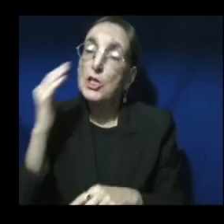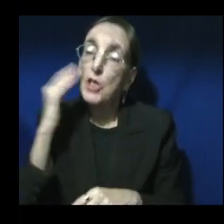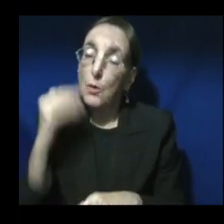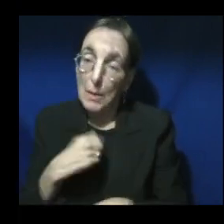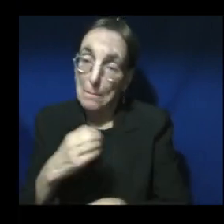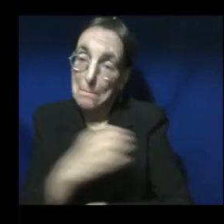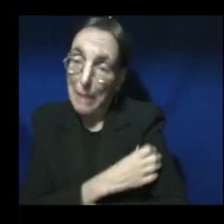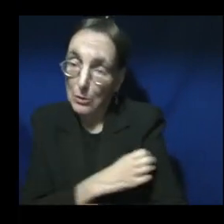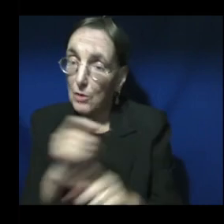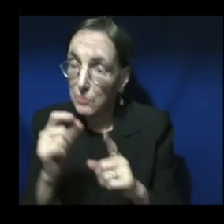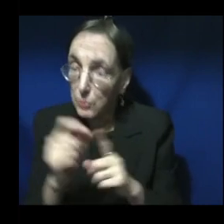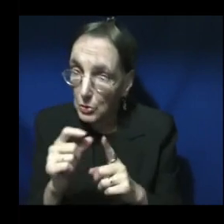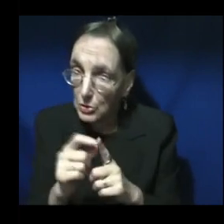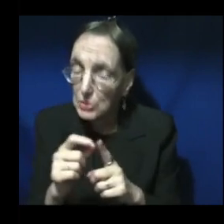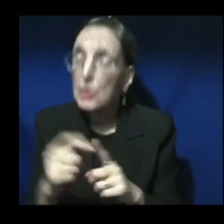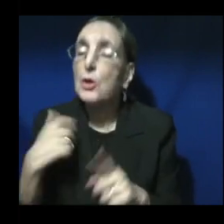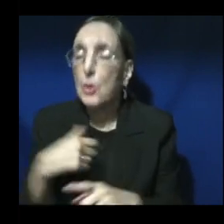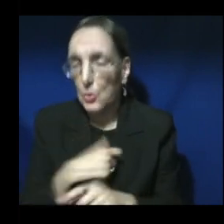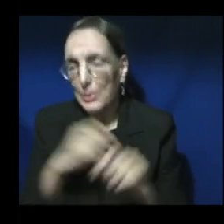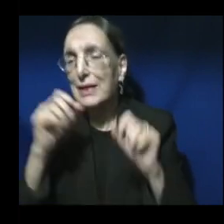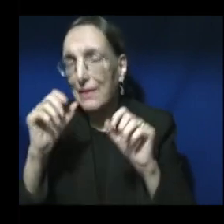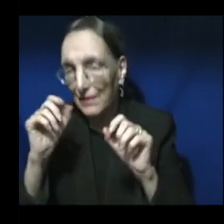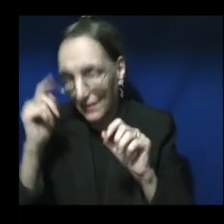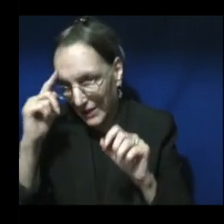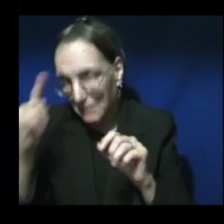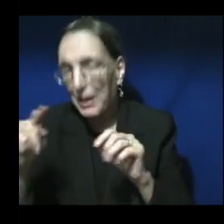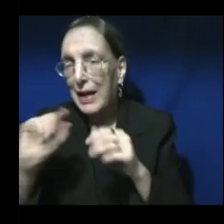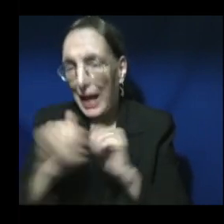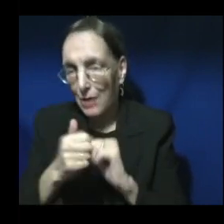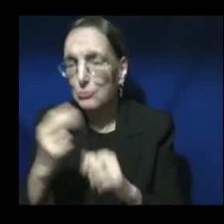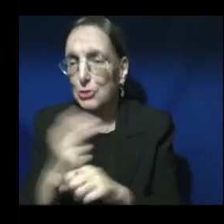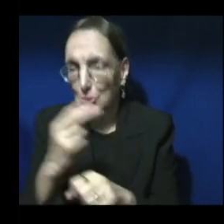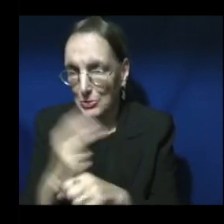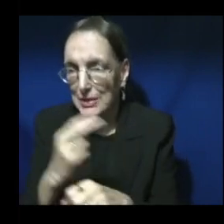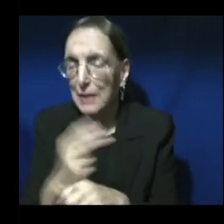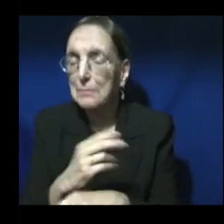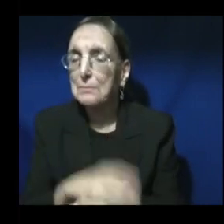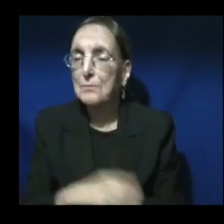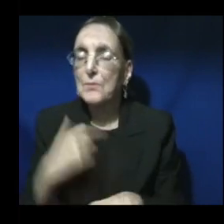better questions. We can harness the language of agency and identity. We can speak more concretely